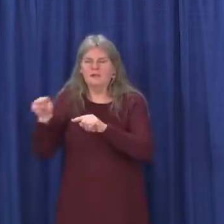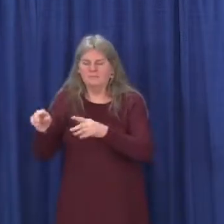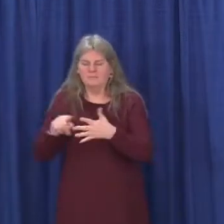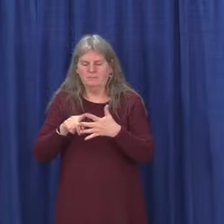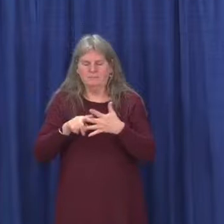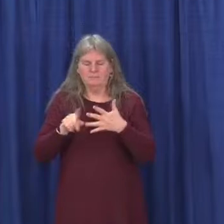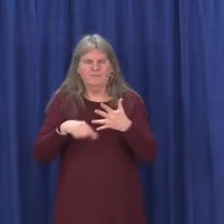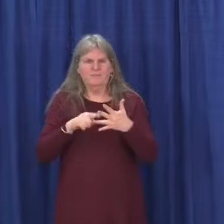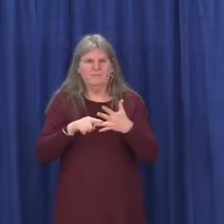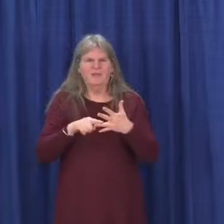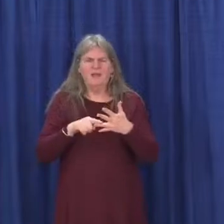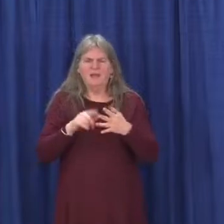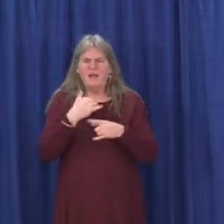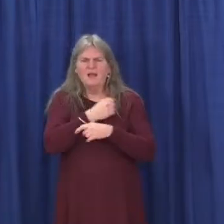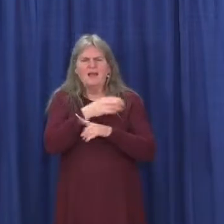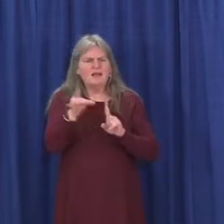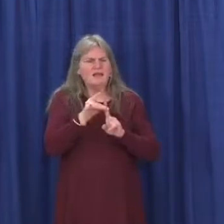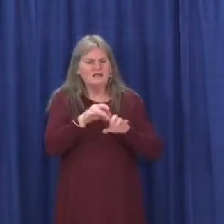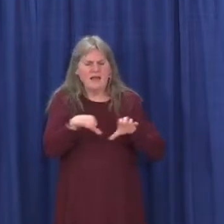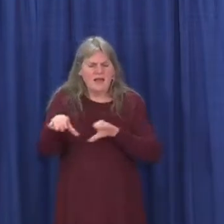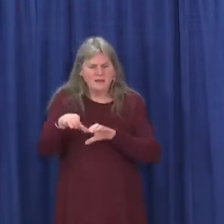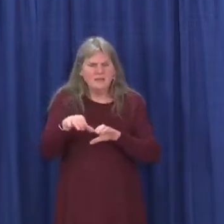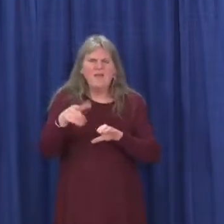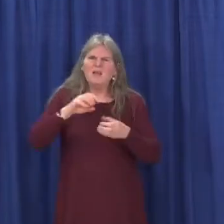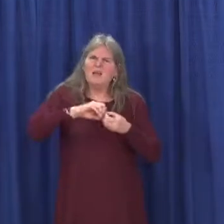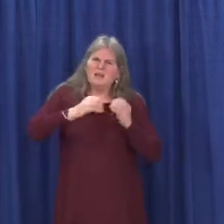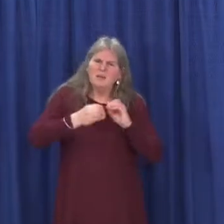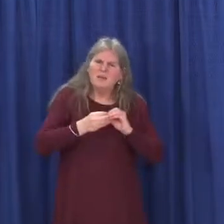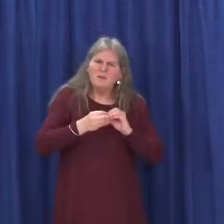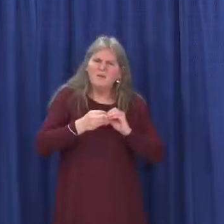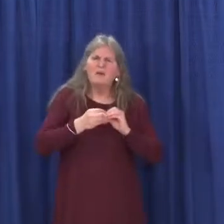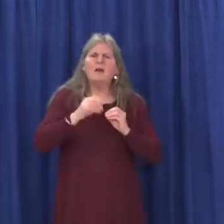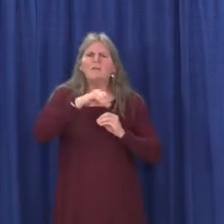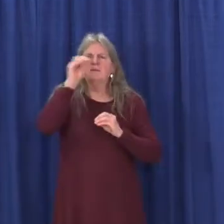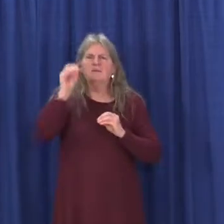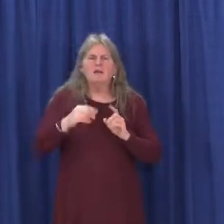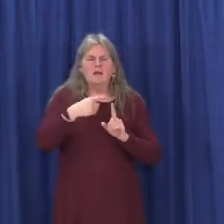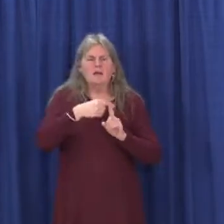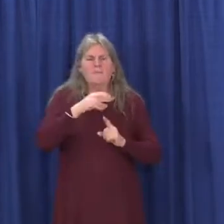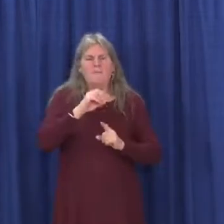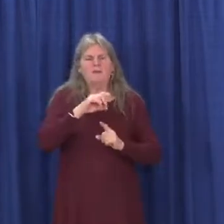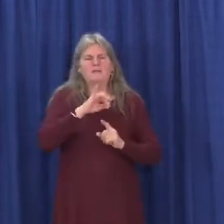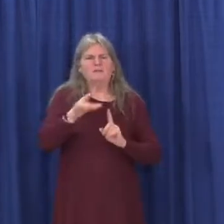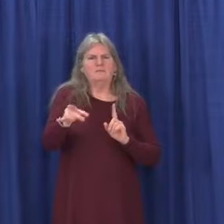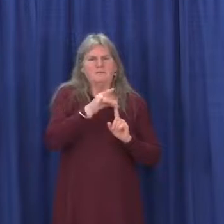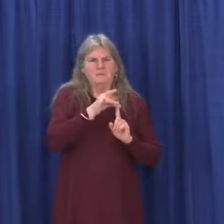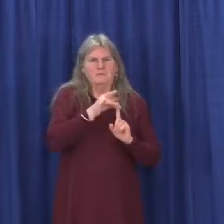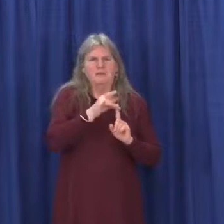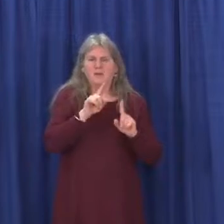which means the case counts and the percent positivity and also the distribution of those cases around